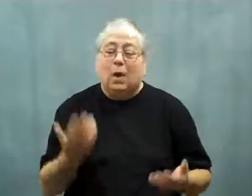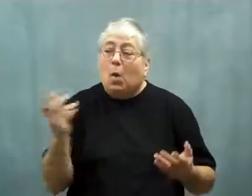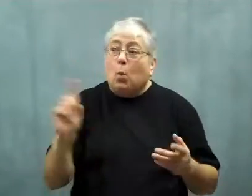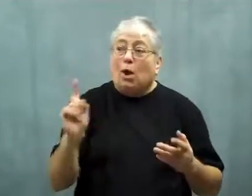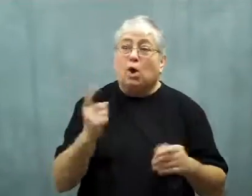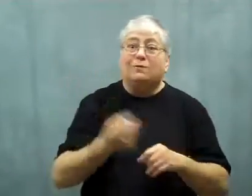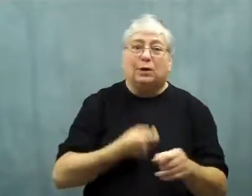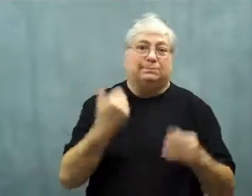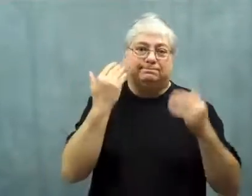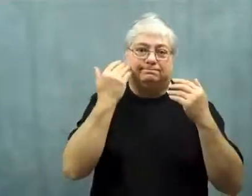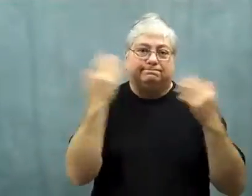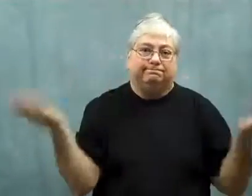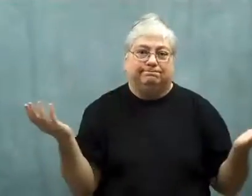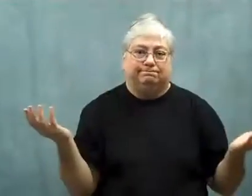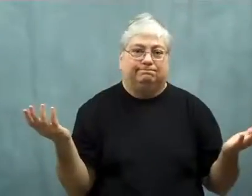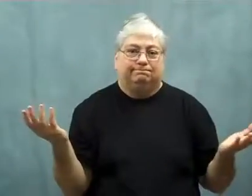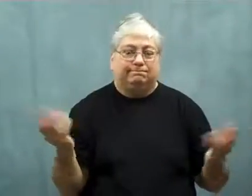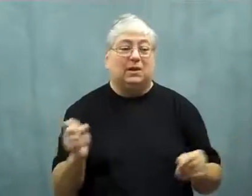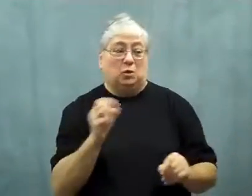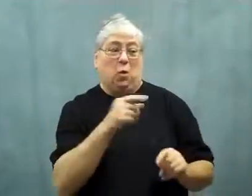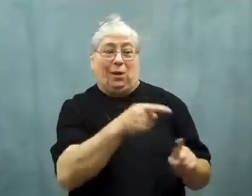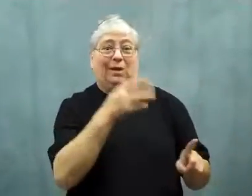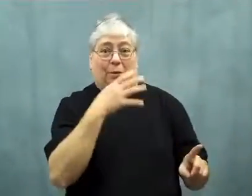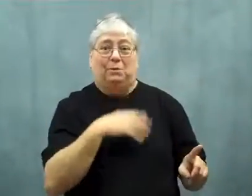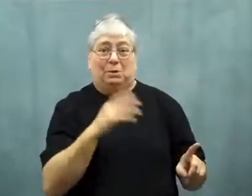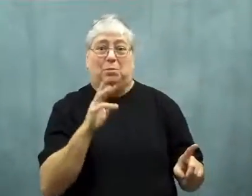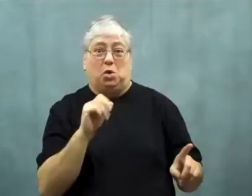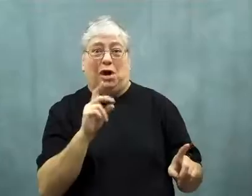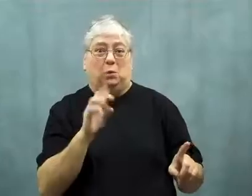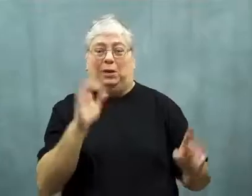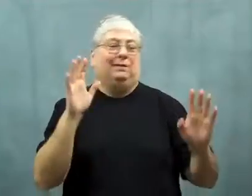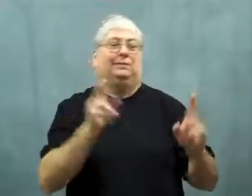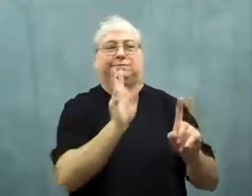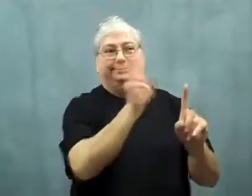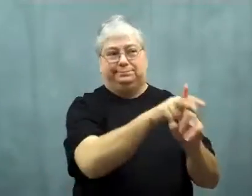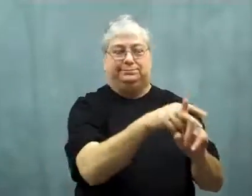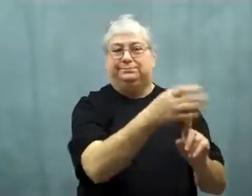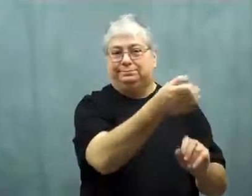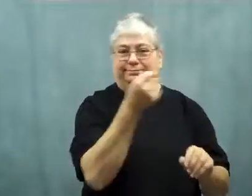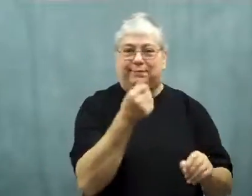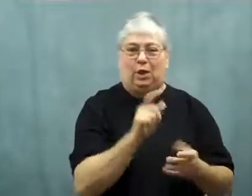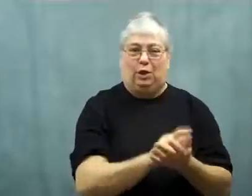It hasn't been determined where it came from.